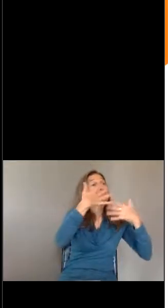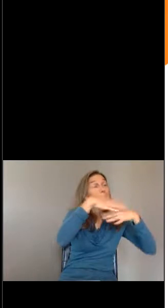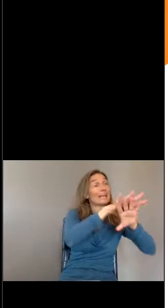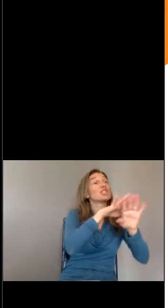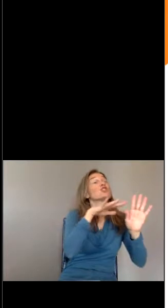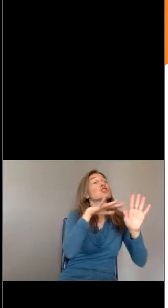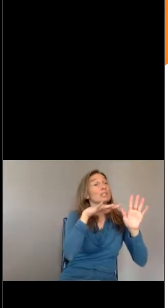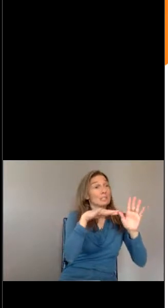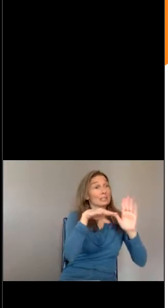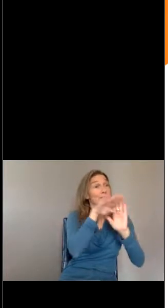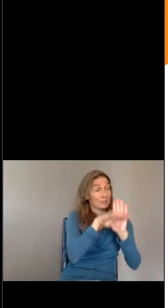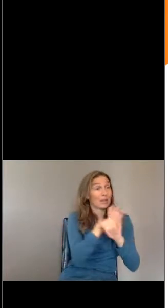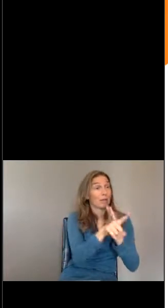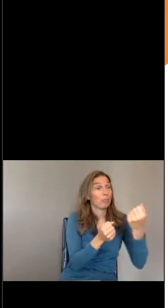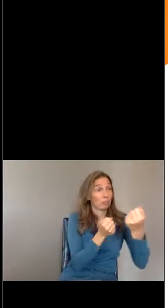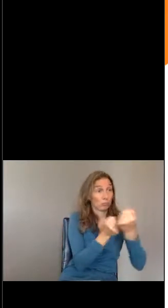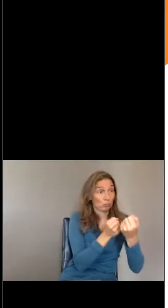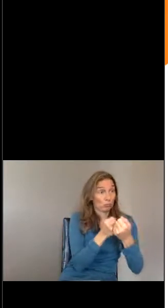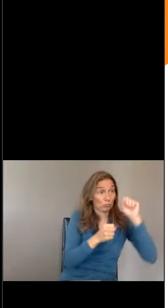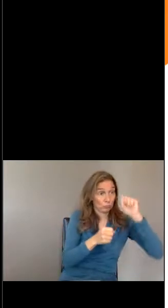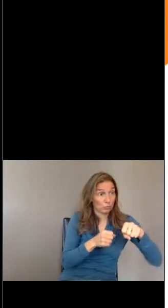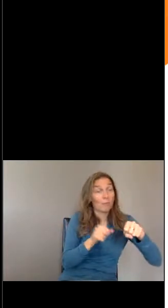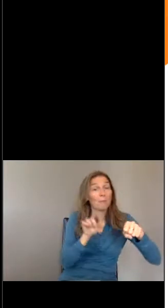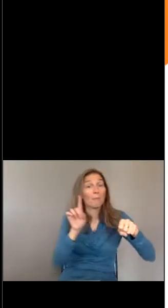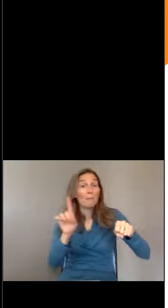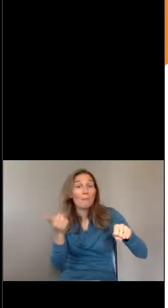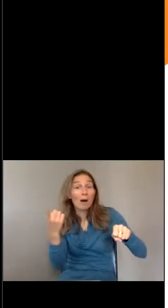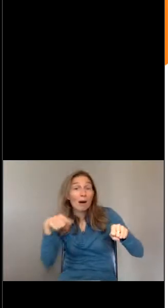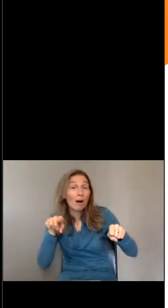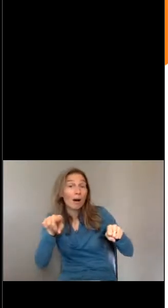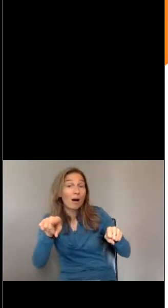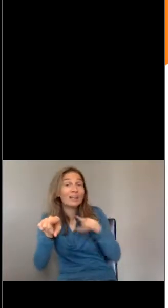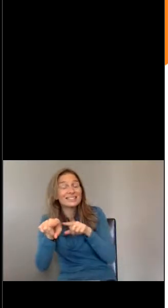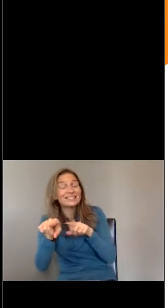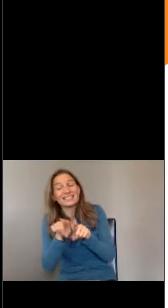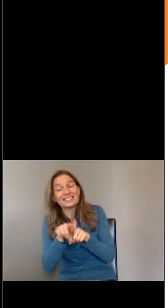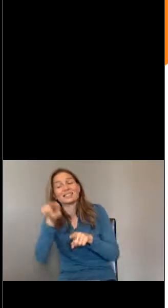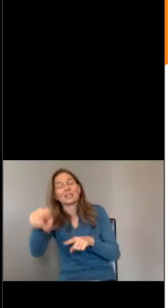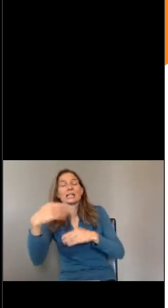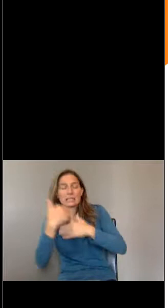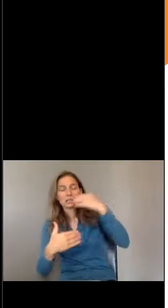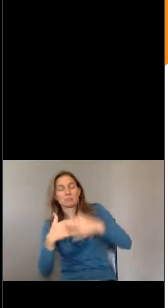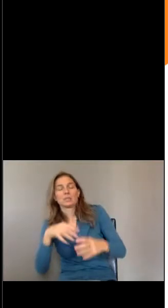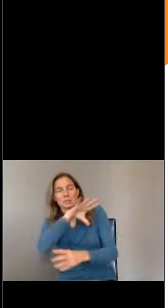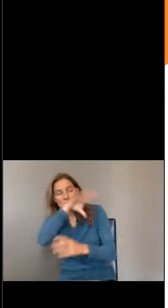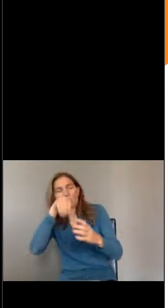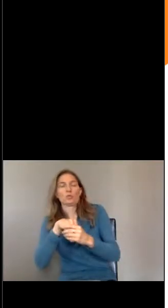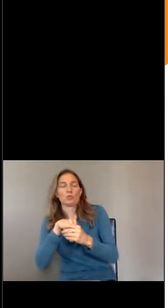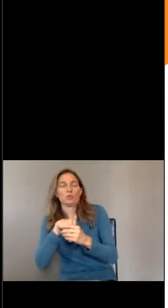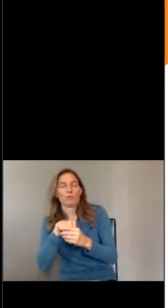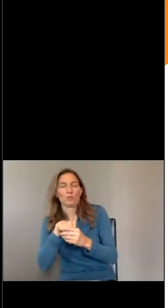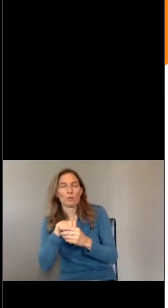mainstream schemes are also disability inclusive. The second area that we are looking at is